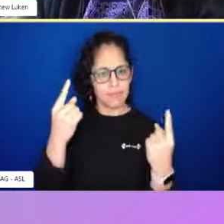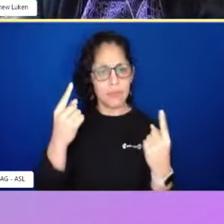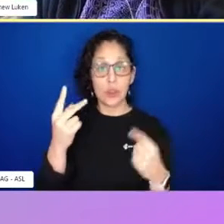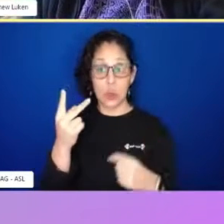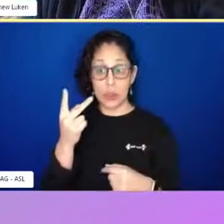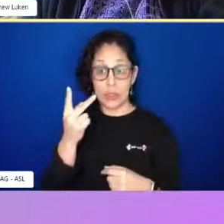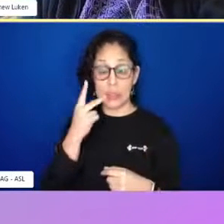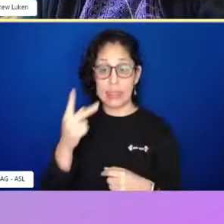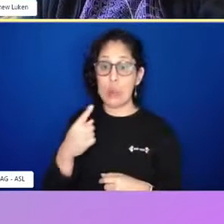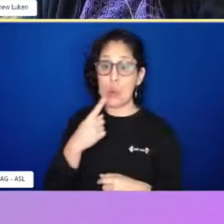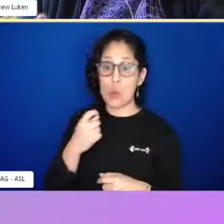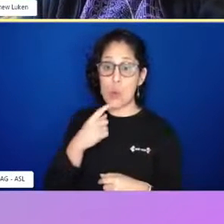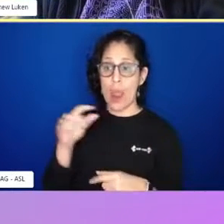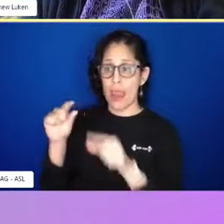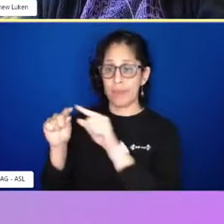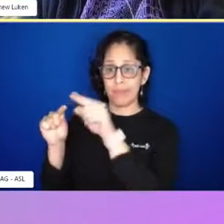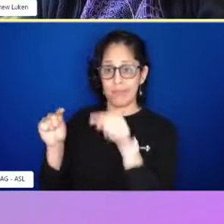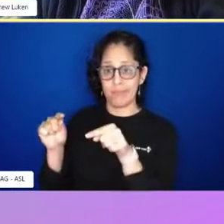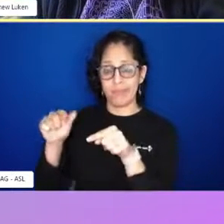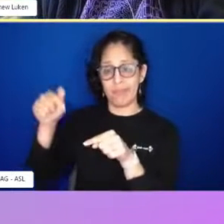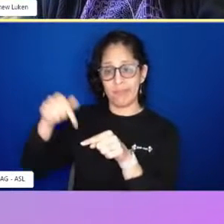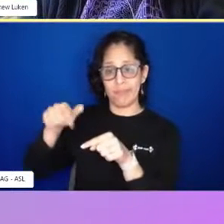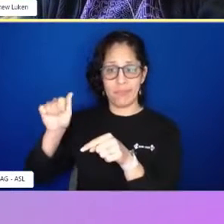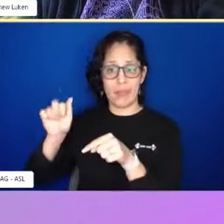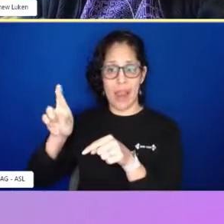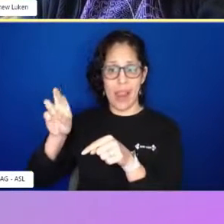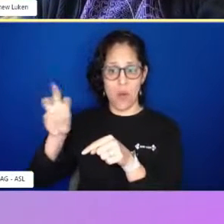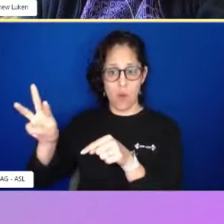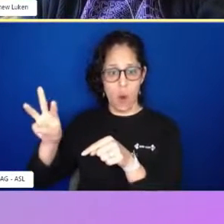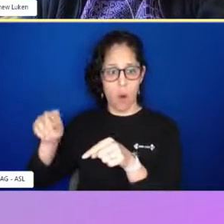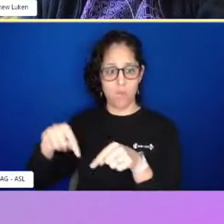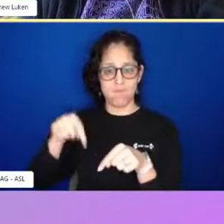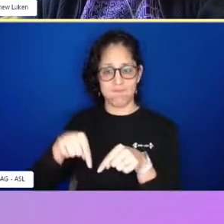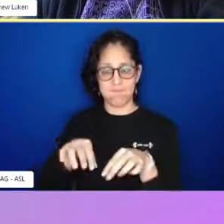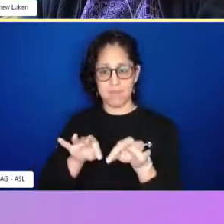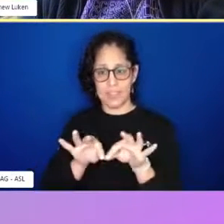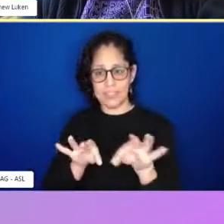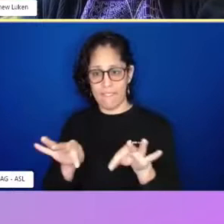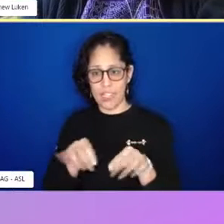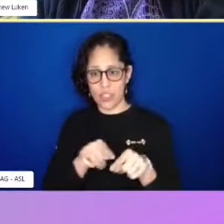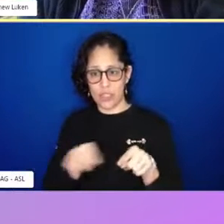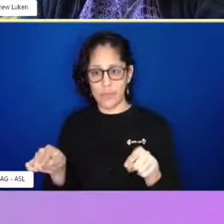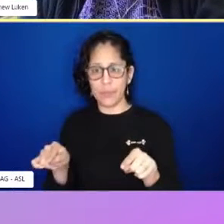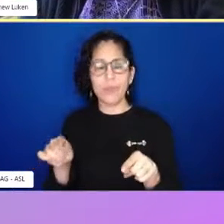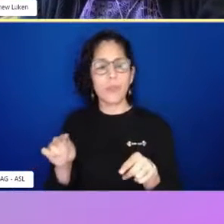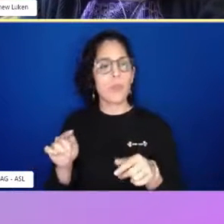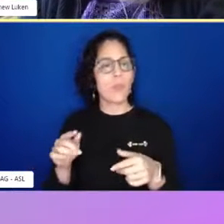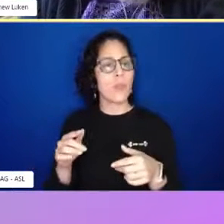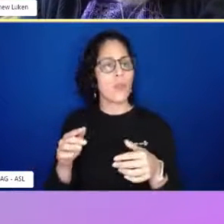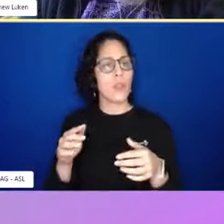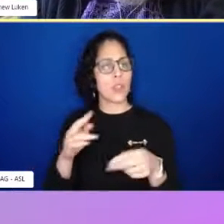talking about the same thing. And we see the bottommost bold, we also see a red arrow highlighting it, is the